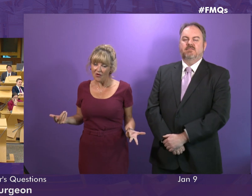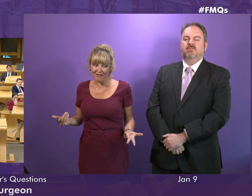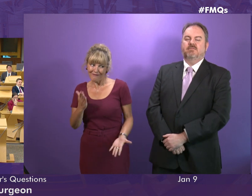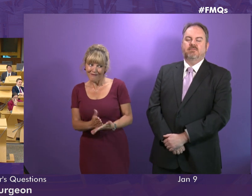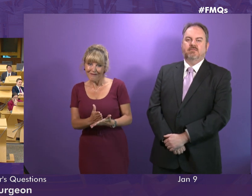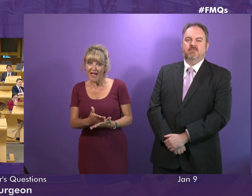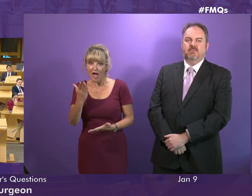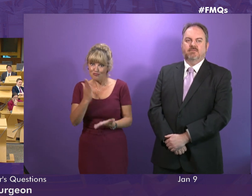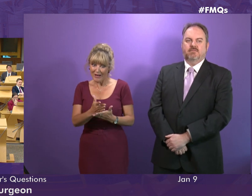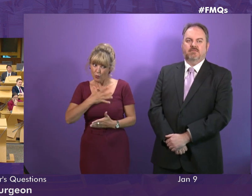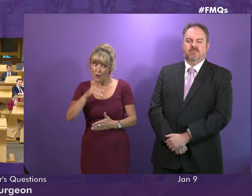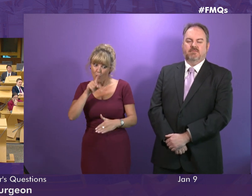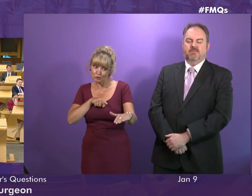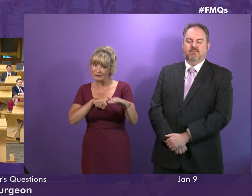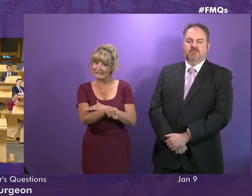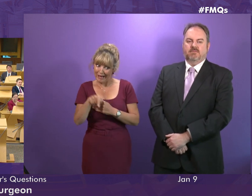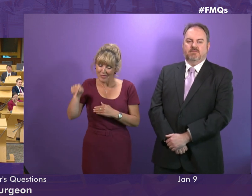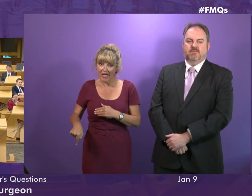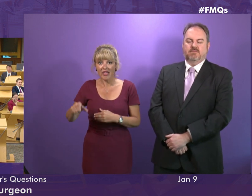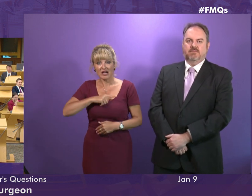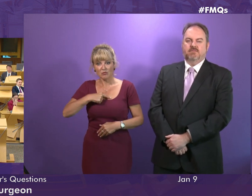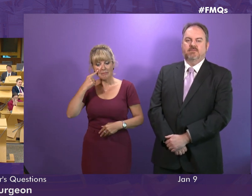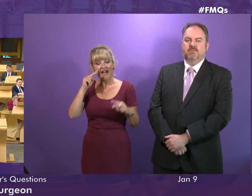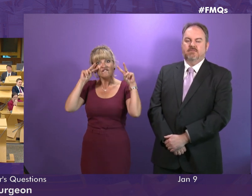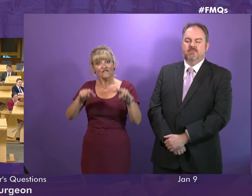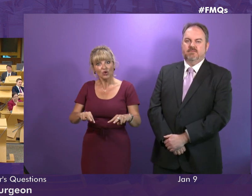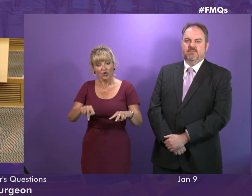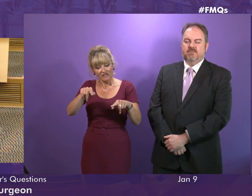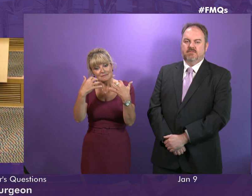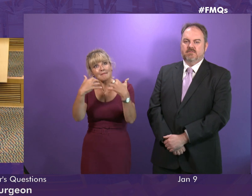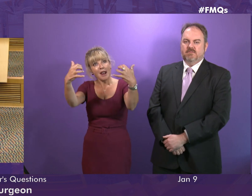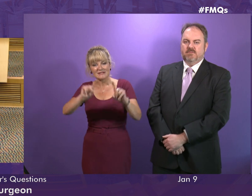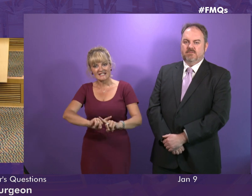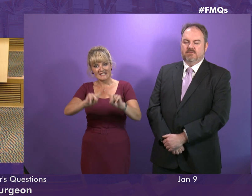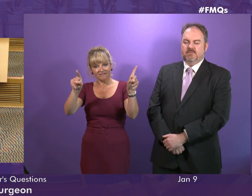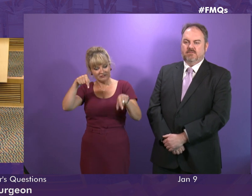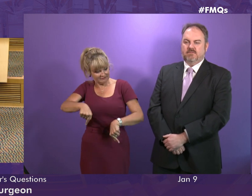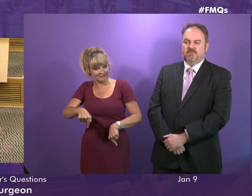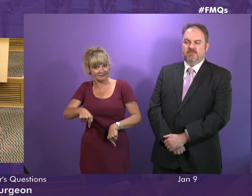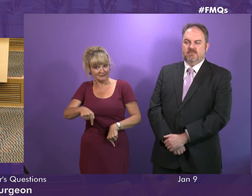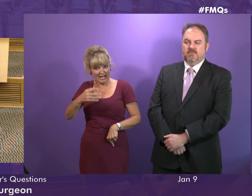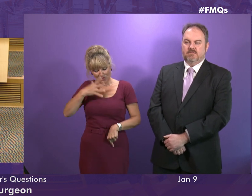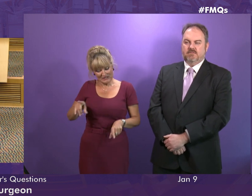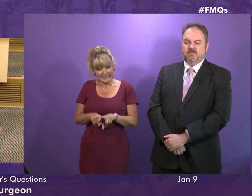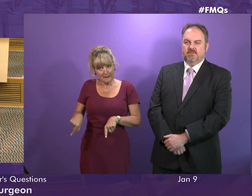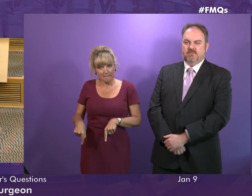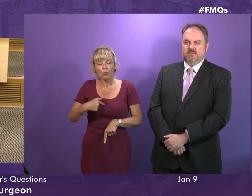fault it is. It is to escape that that I take a very different view on the future of the Scottish Parliament from other parties in the chamber. We will continue within a very